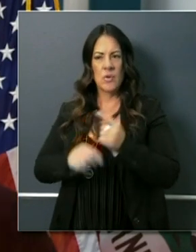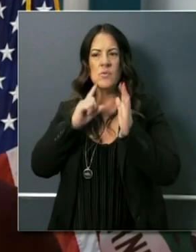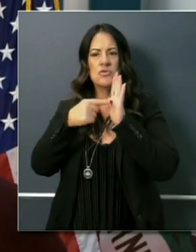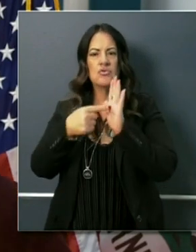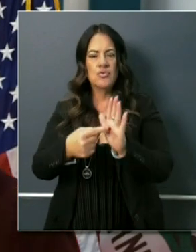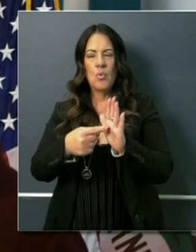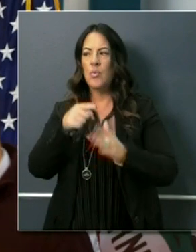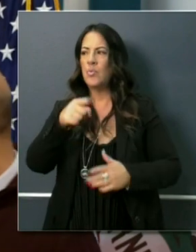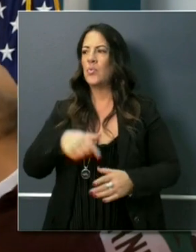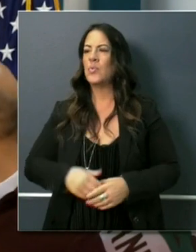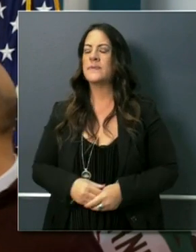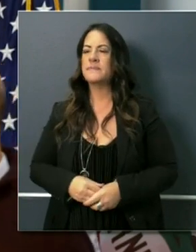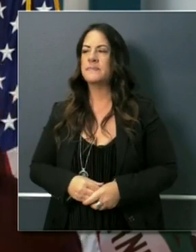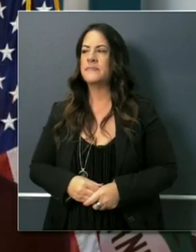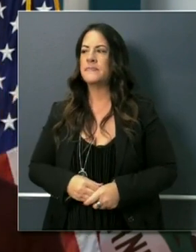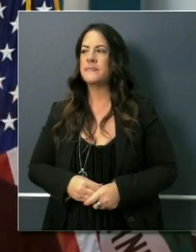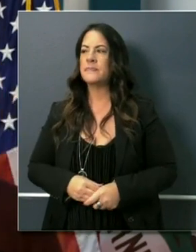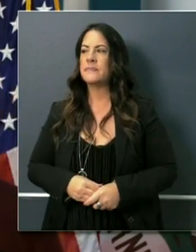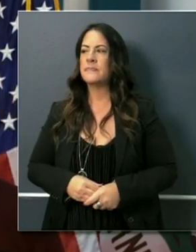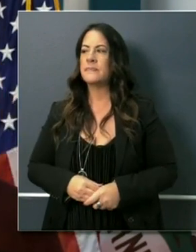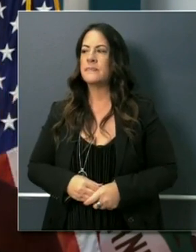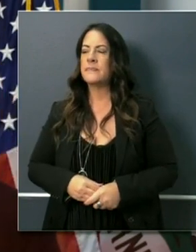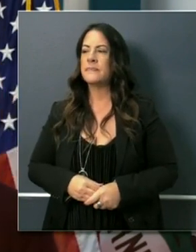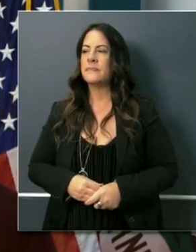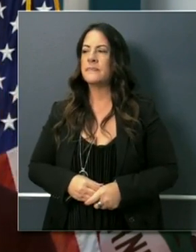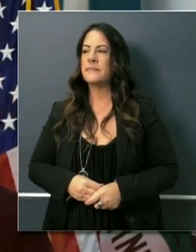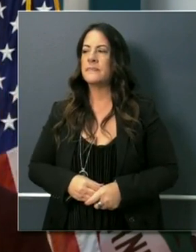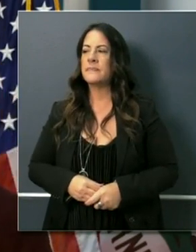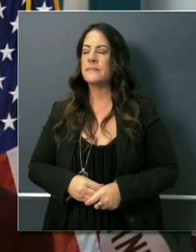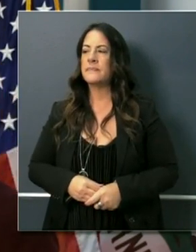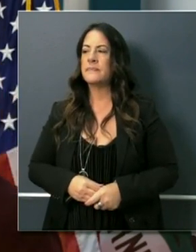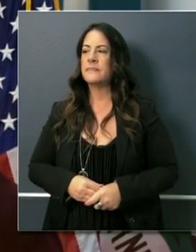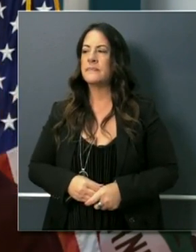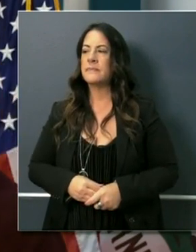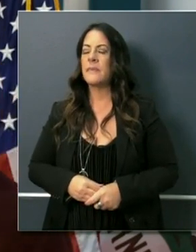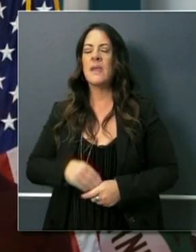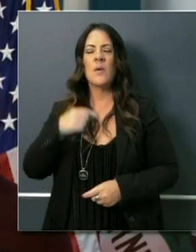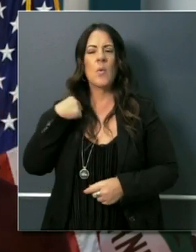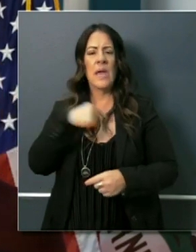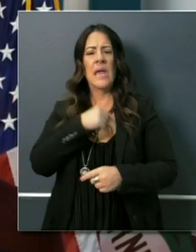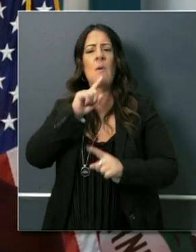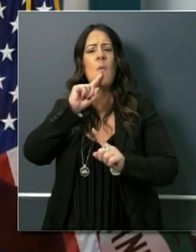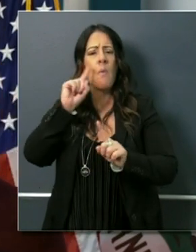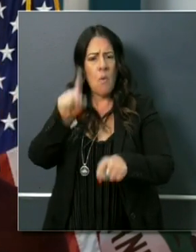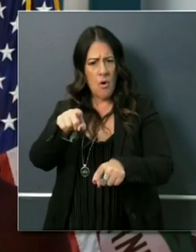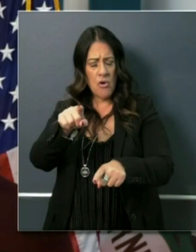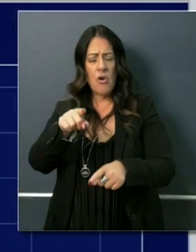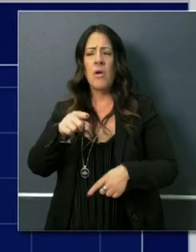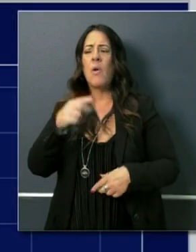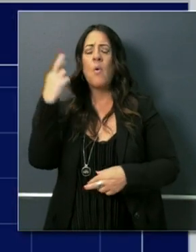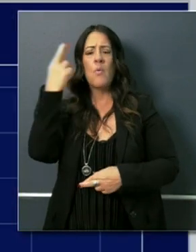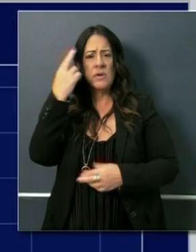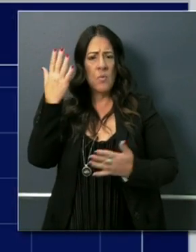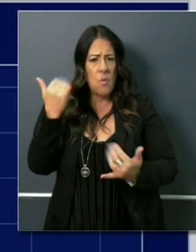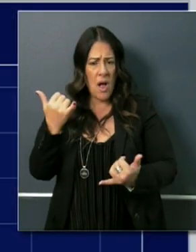TODAY. SO I WANT TO REMIND YOU AND BRING BACK THIS SLIGHT THAT YOU